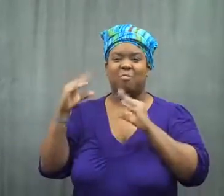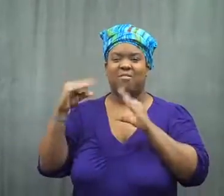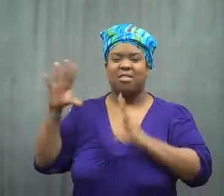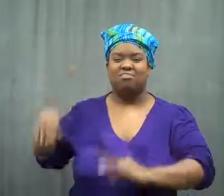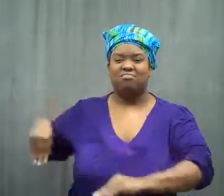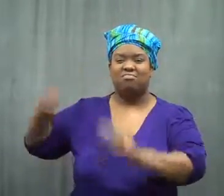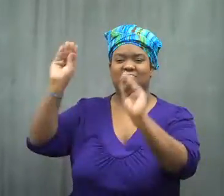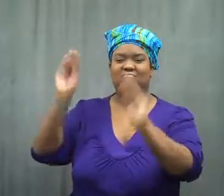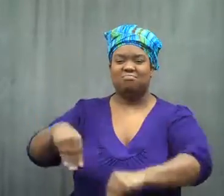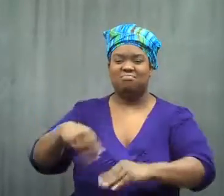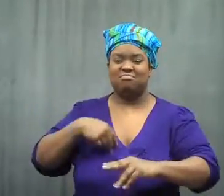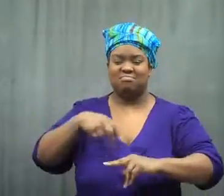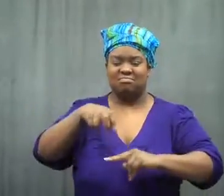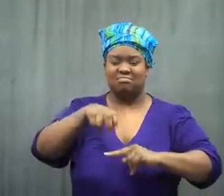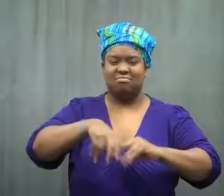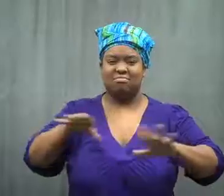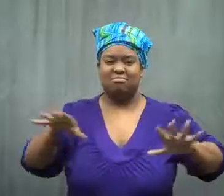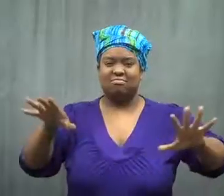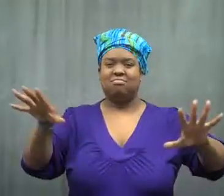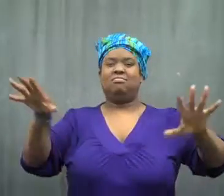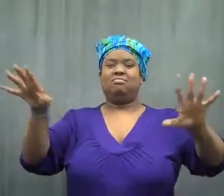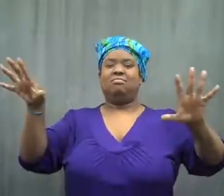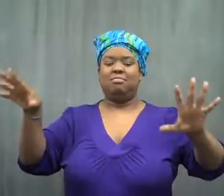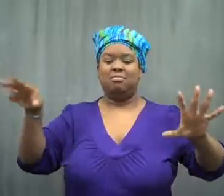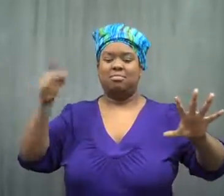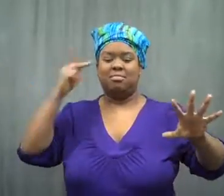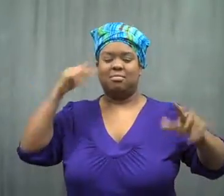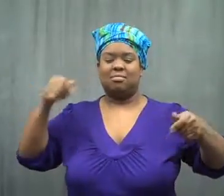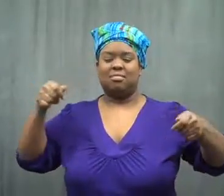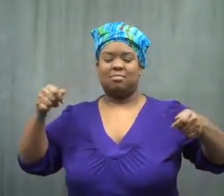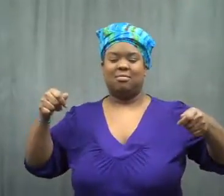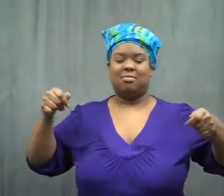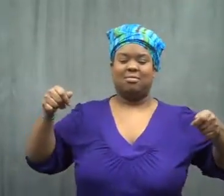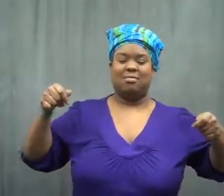I put the cushion back on, and sat down, worried about falling out again.